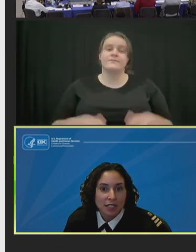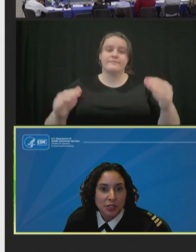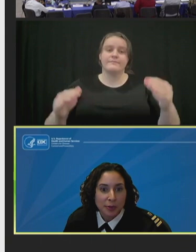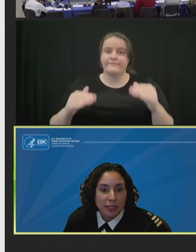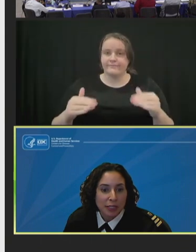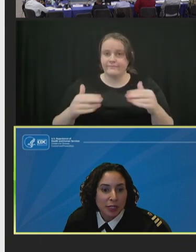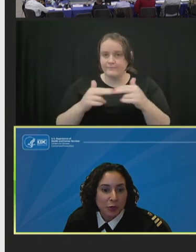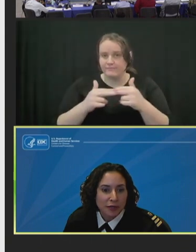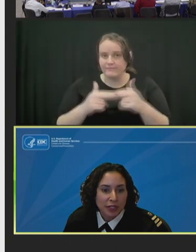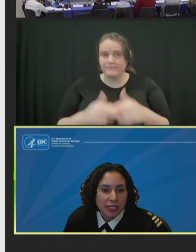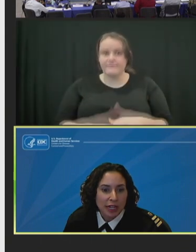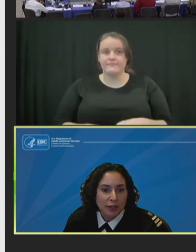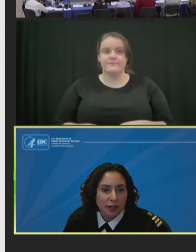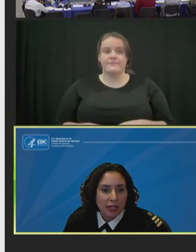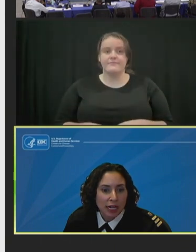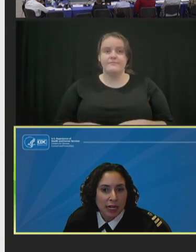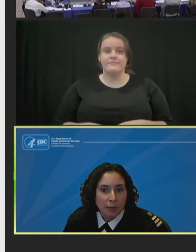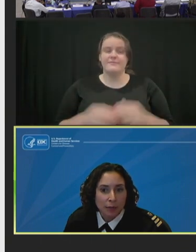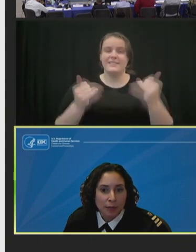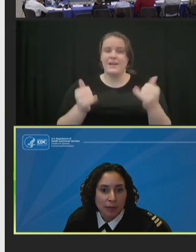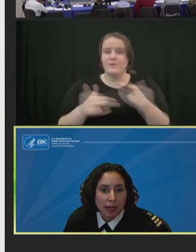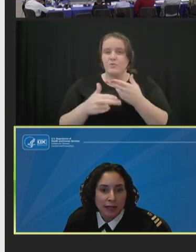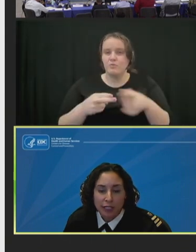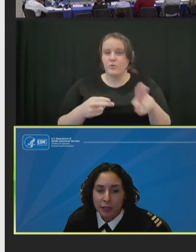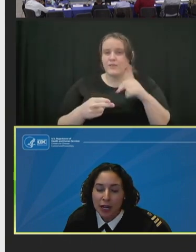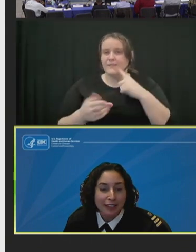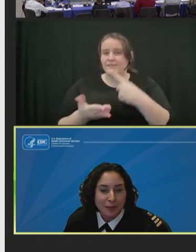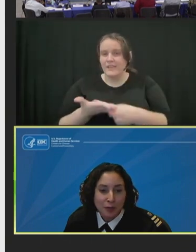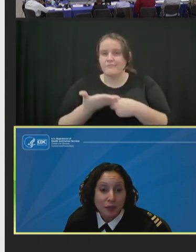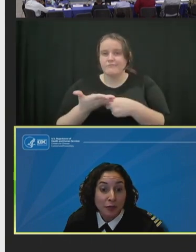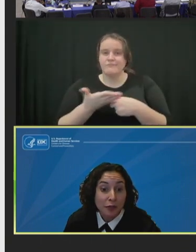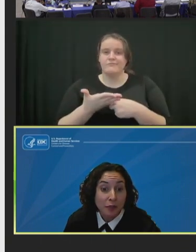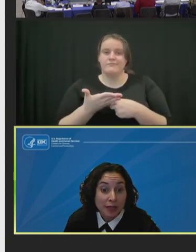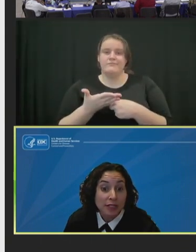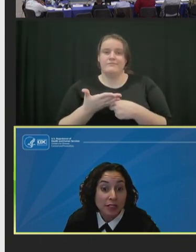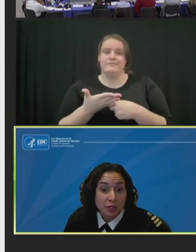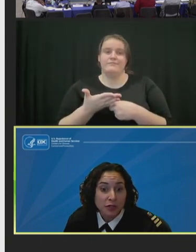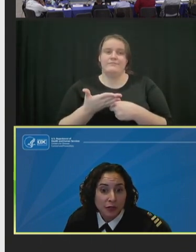So, I'm now going to briefly cover, you know, a high-level overview of methods used for the